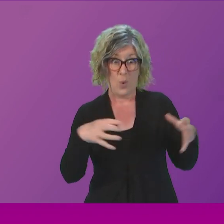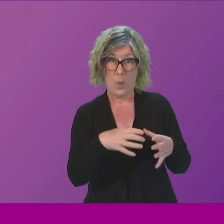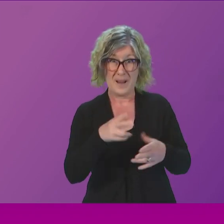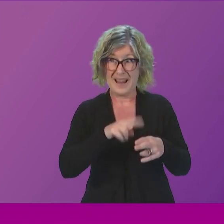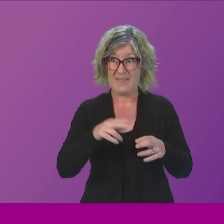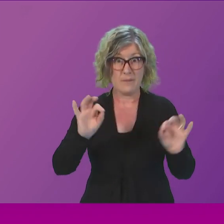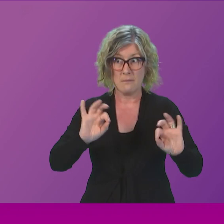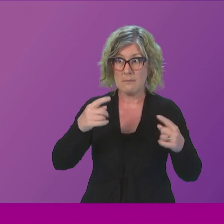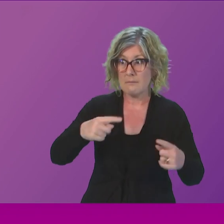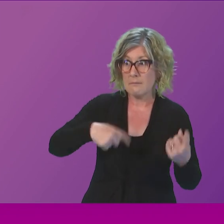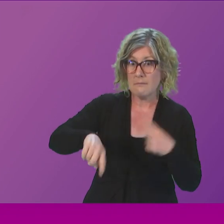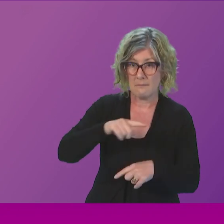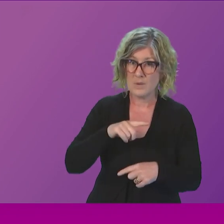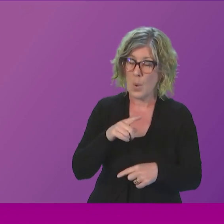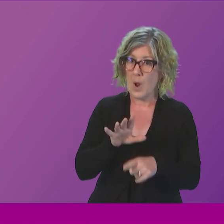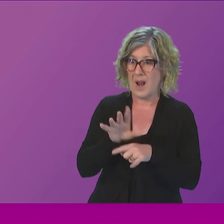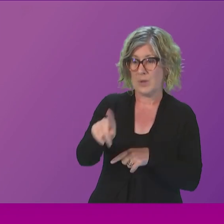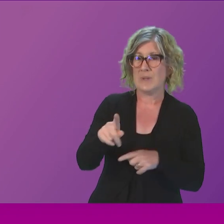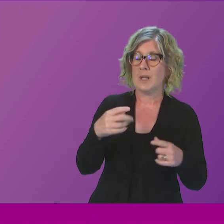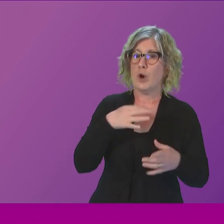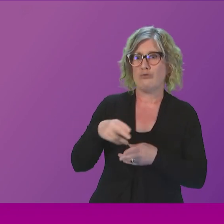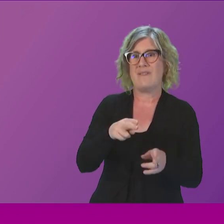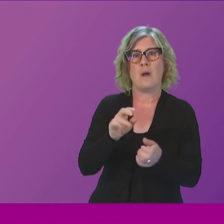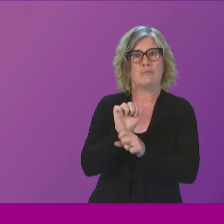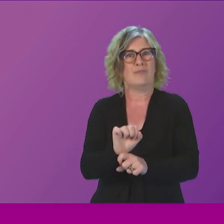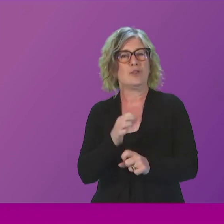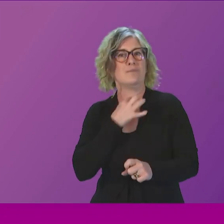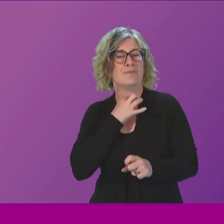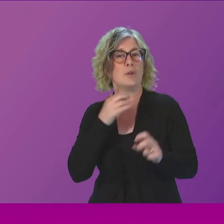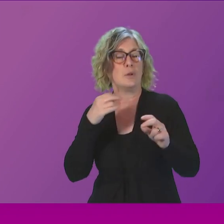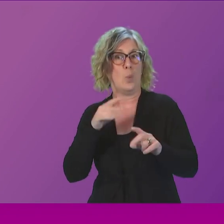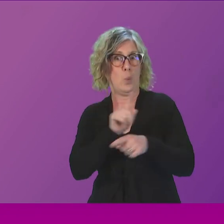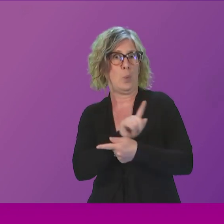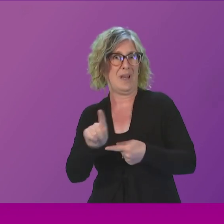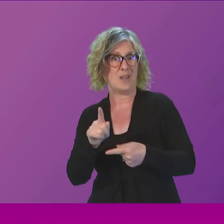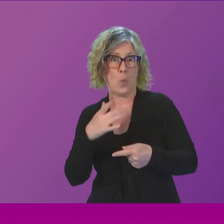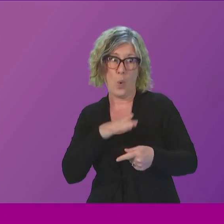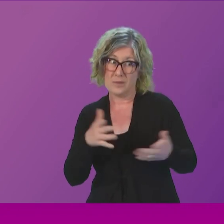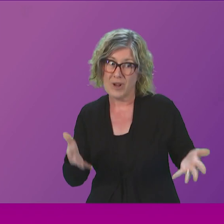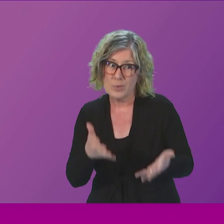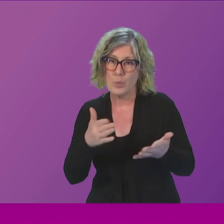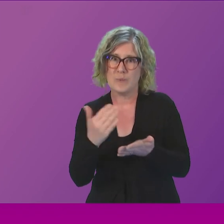In that spirit, will the First Minister commit to keeping the dedicated life-saving Clyde rescue boat?